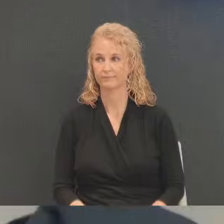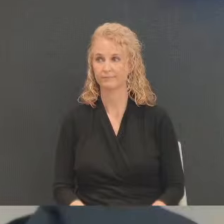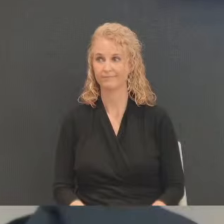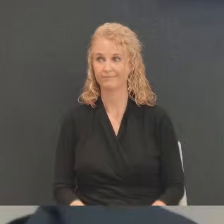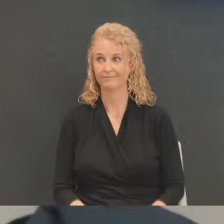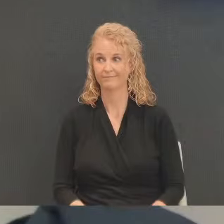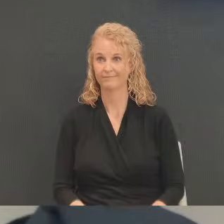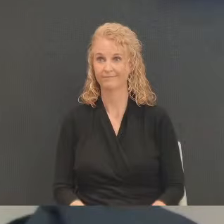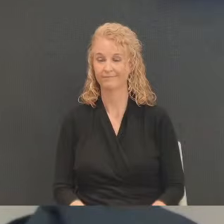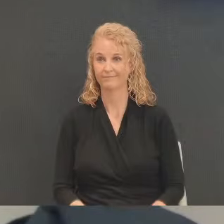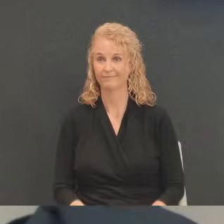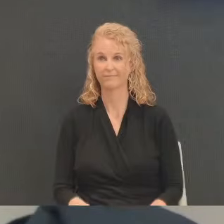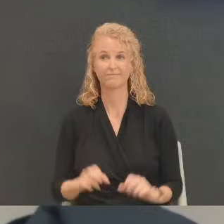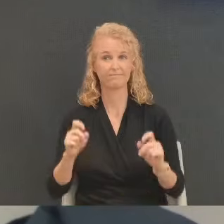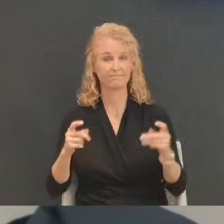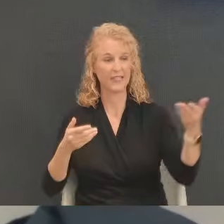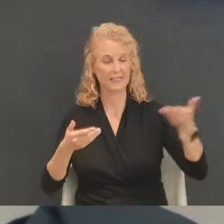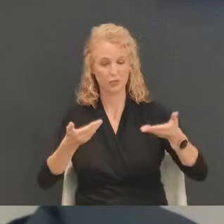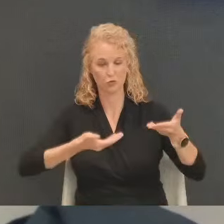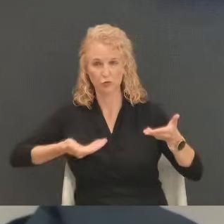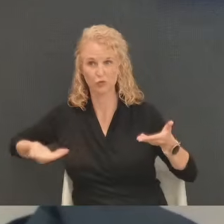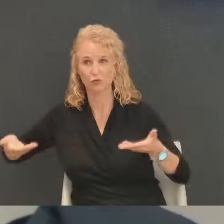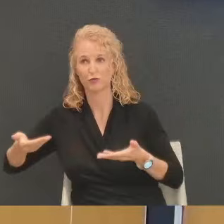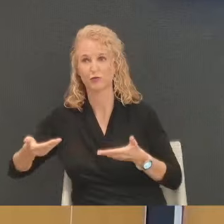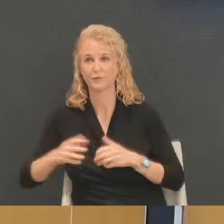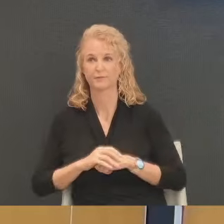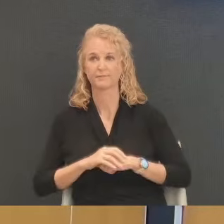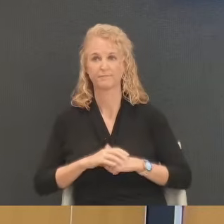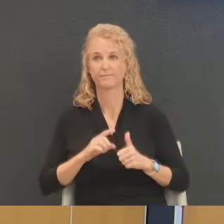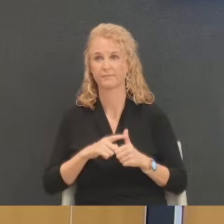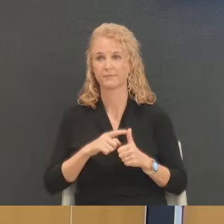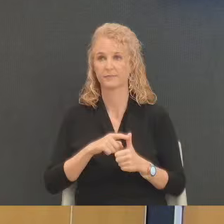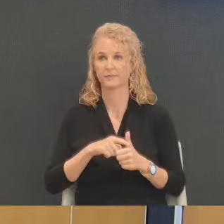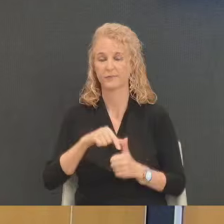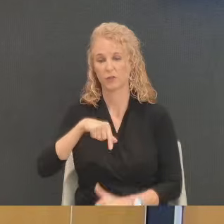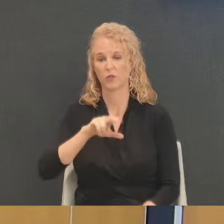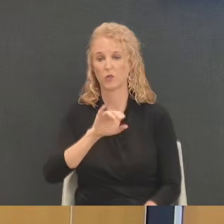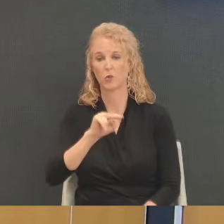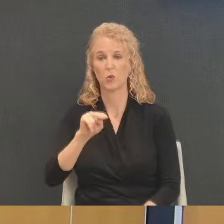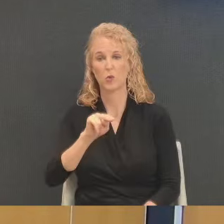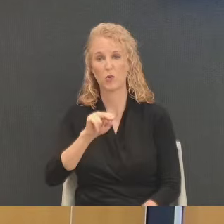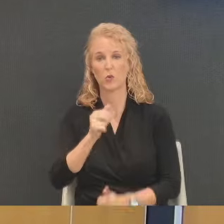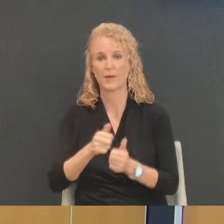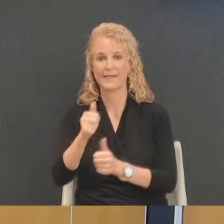If we could introduce ourselves, that would be great. Quinn Falter, executive assistant.